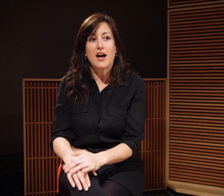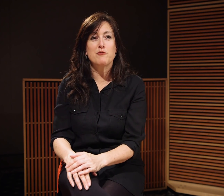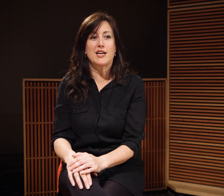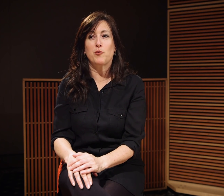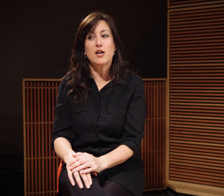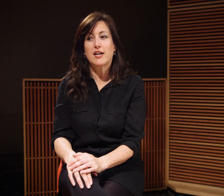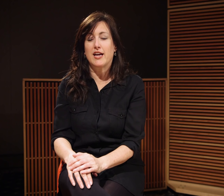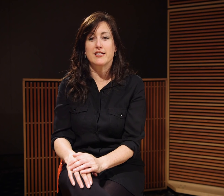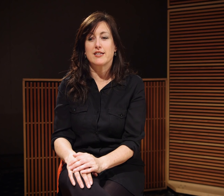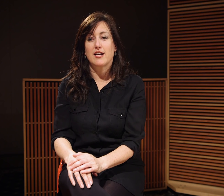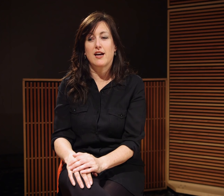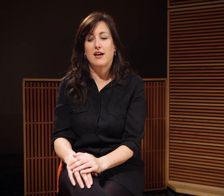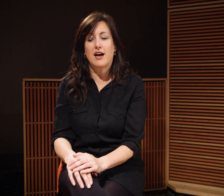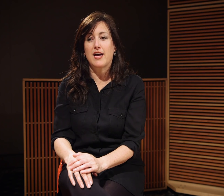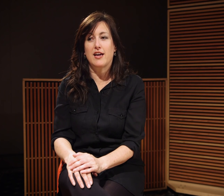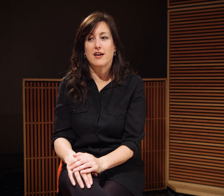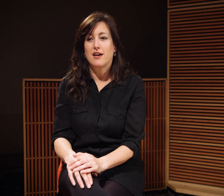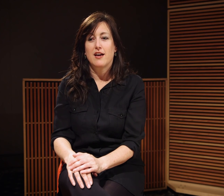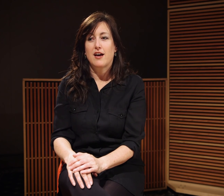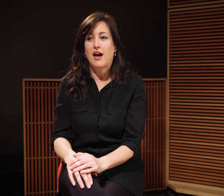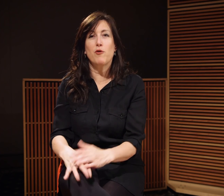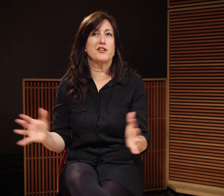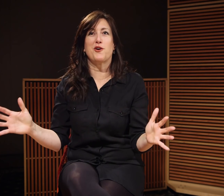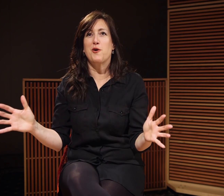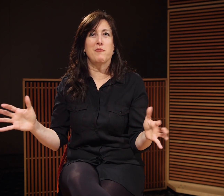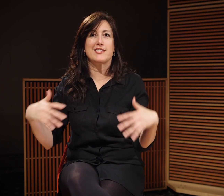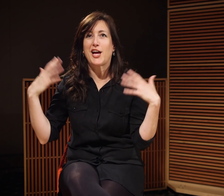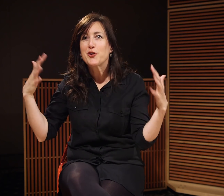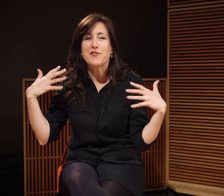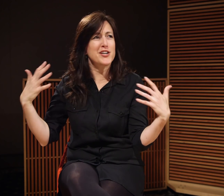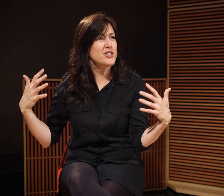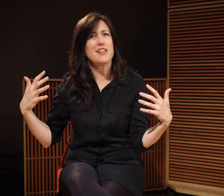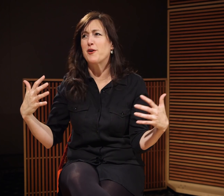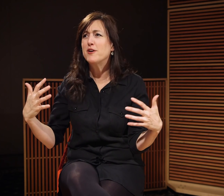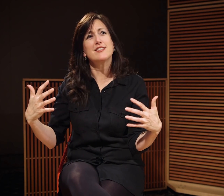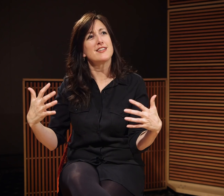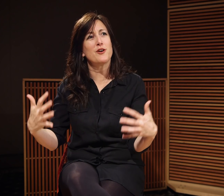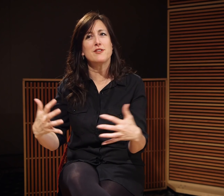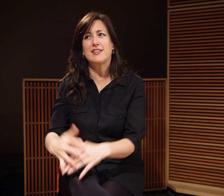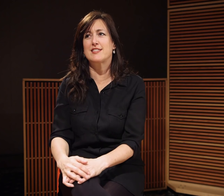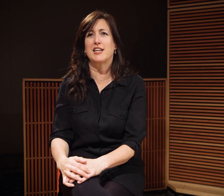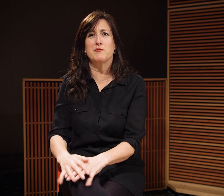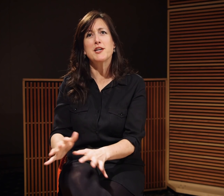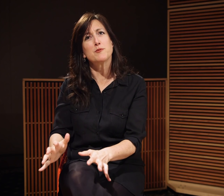I was at work and I wanted to go home; it's like I couldn't function. I thought, "What? That's not even possible."